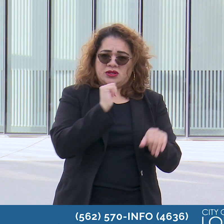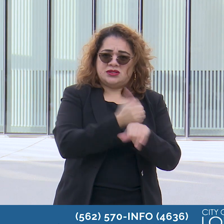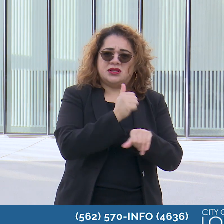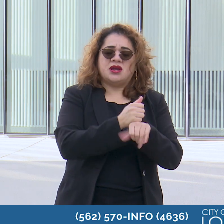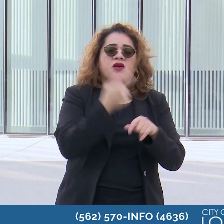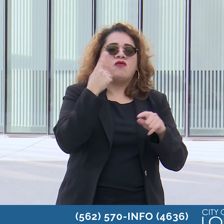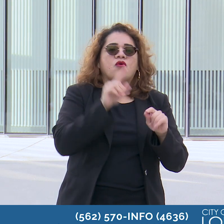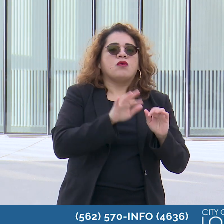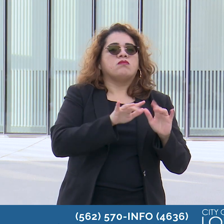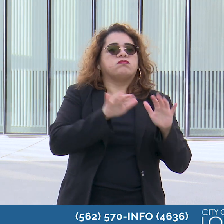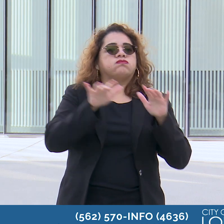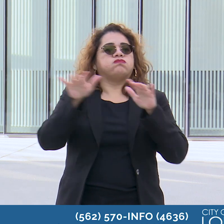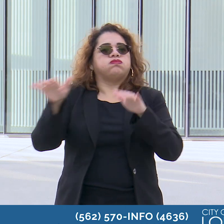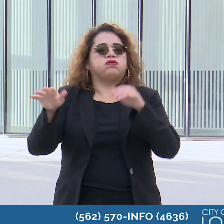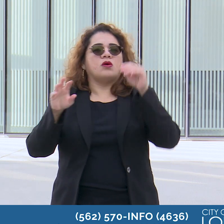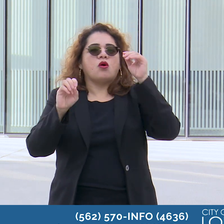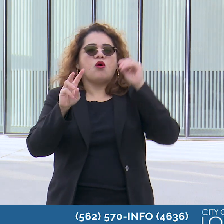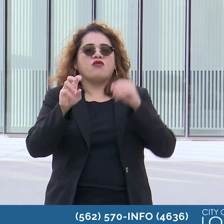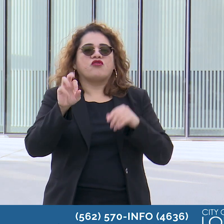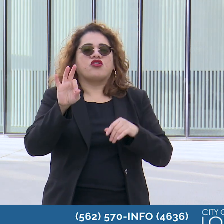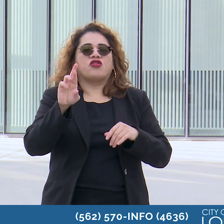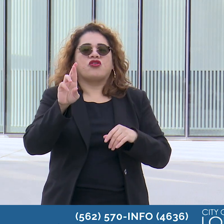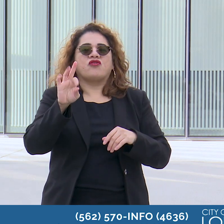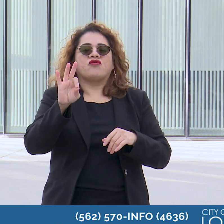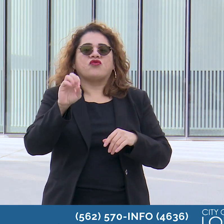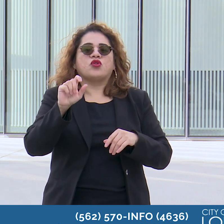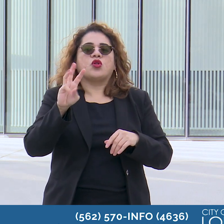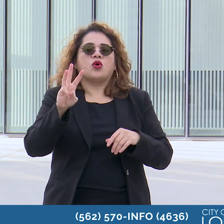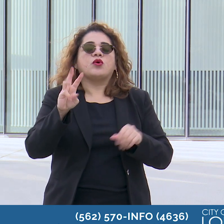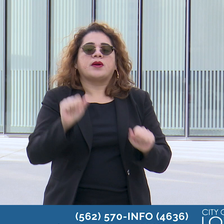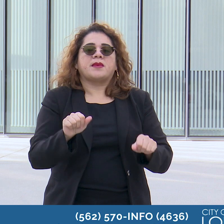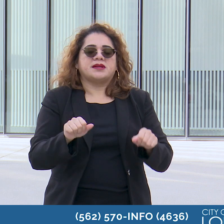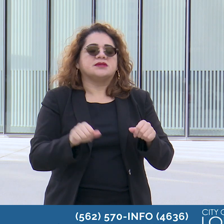possibly start seeing that? So we are setting up.